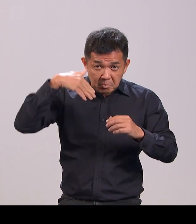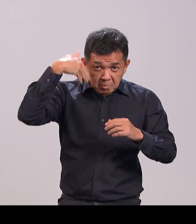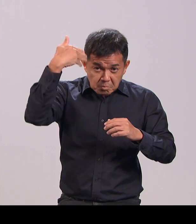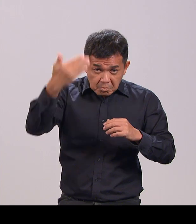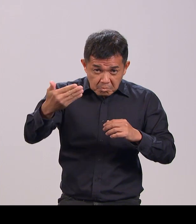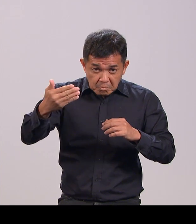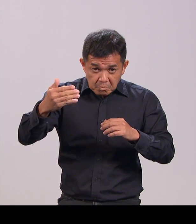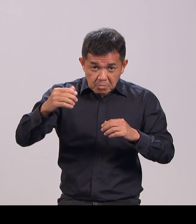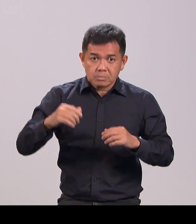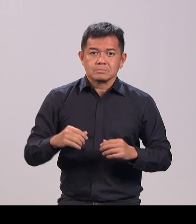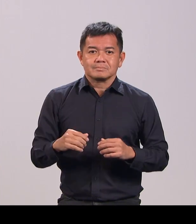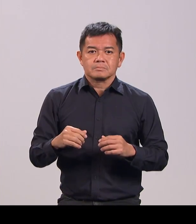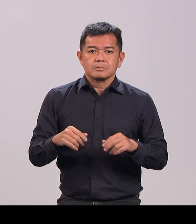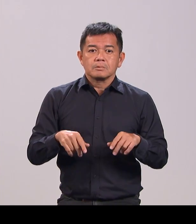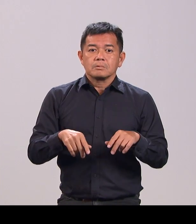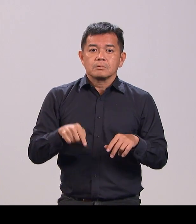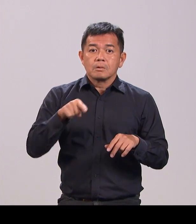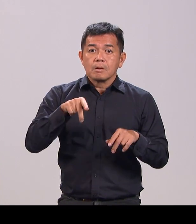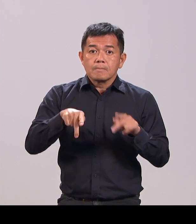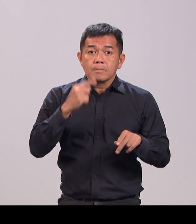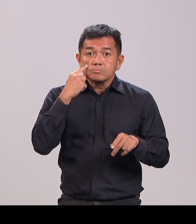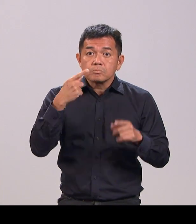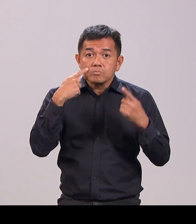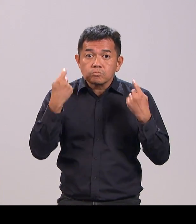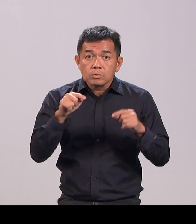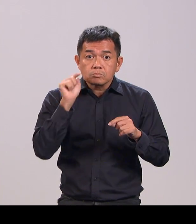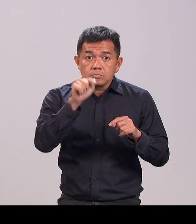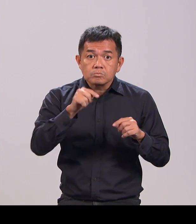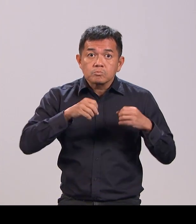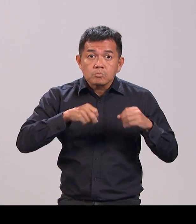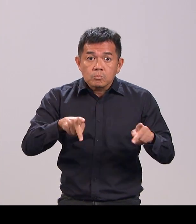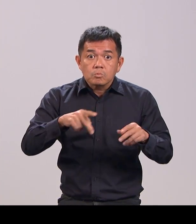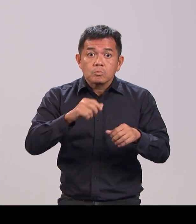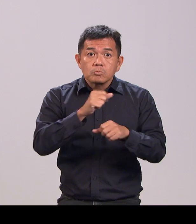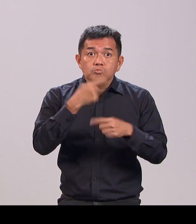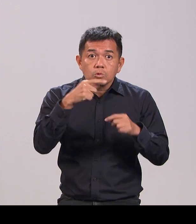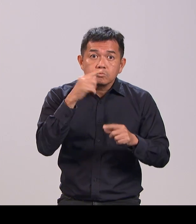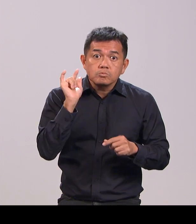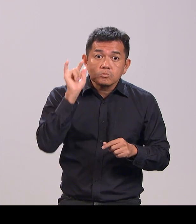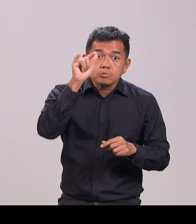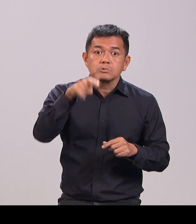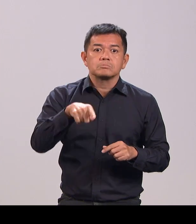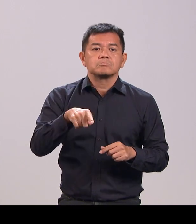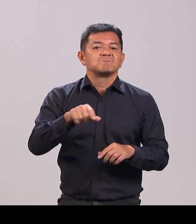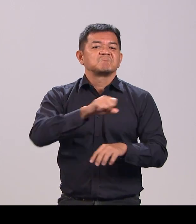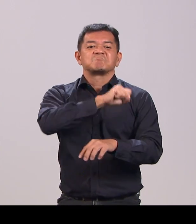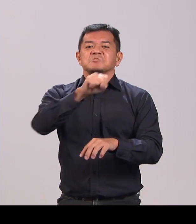and spaceflight is a reality for all of us, then we can say a Singaporean firm helped this to happen.